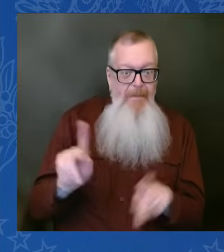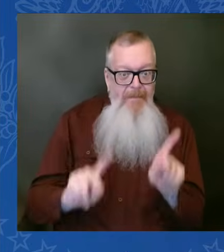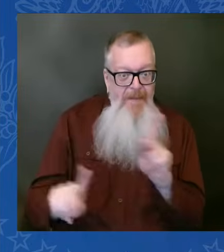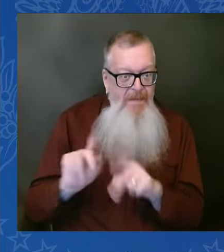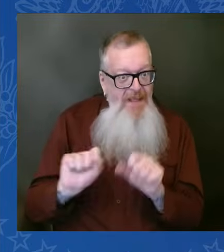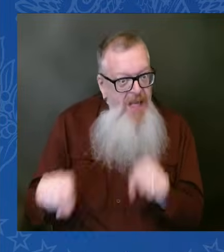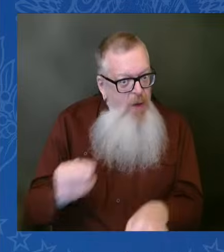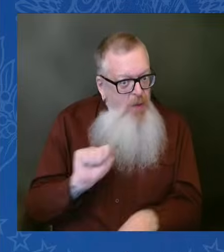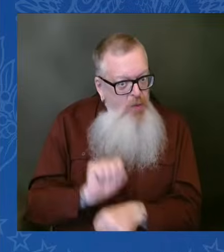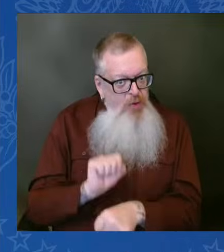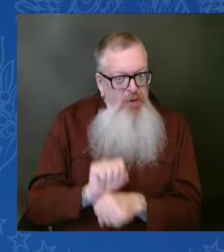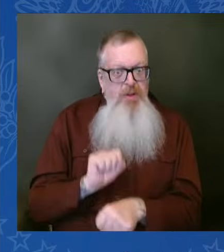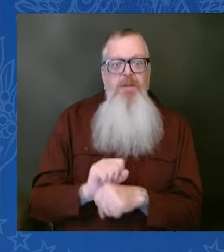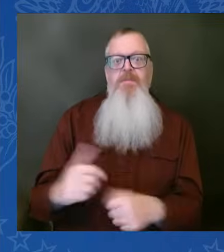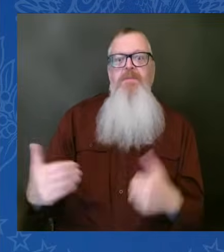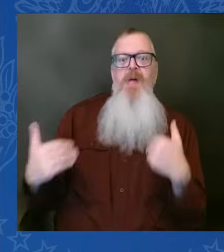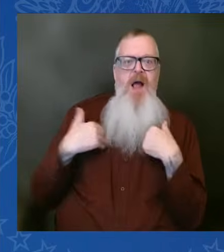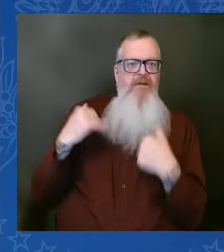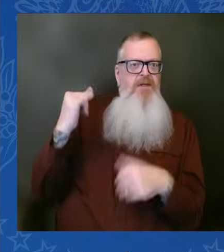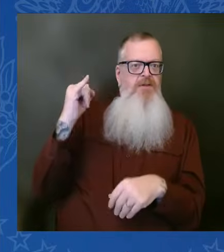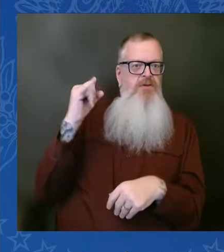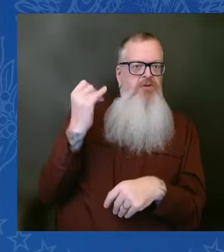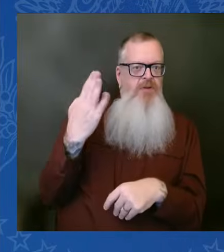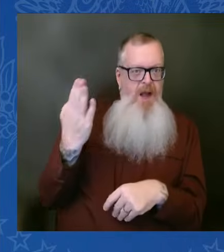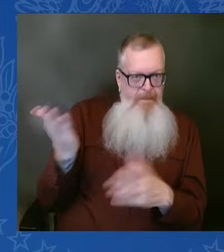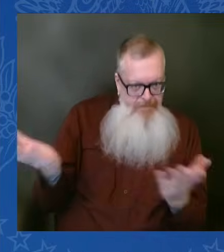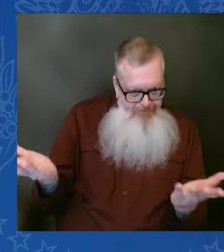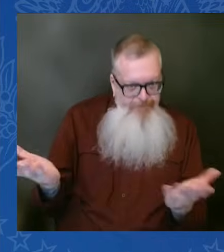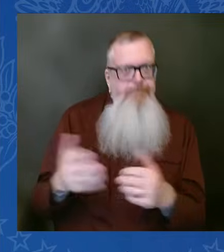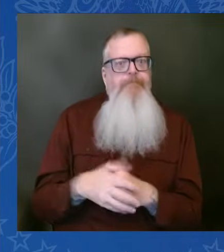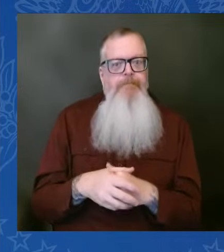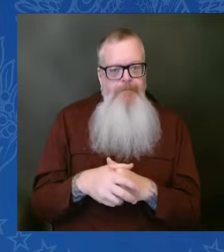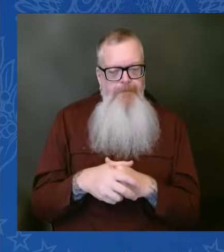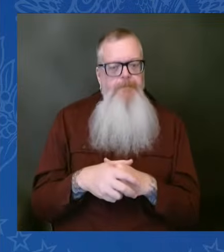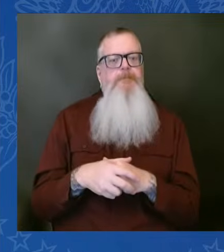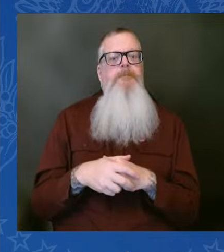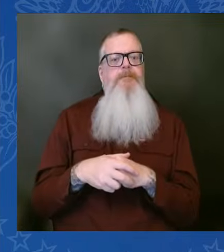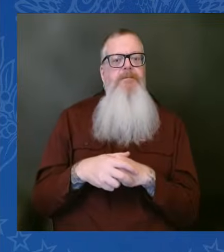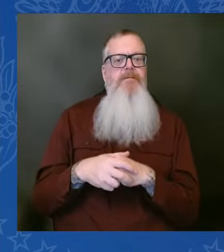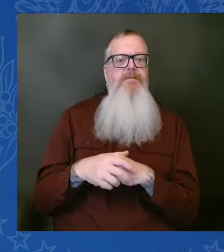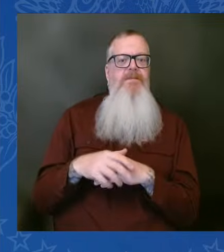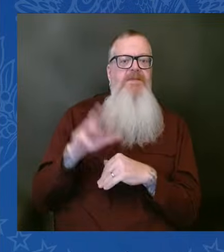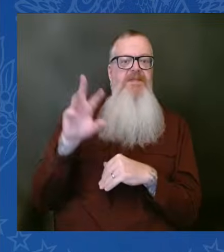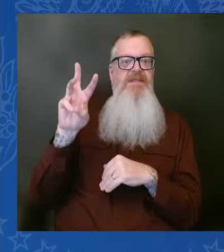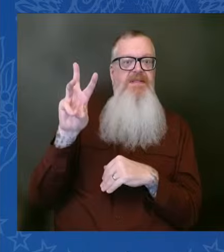We’re creating a record jobs sixty percent of all Americans who chose to pursue a four-year college degree --